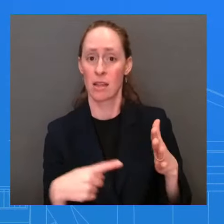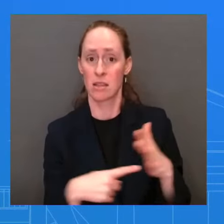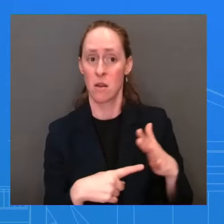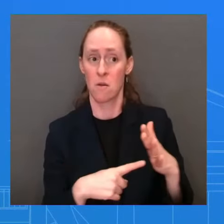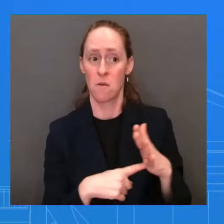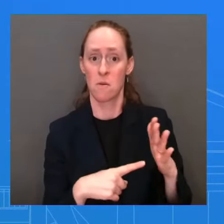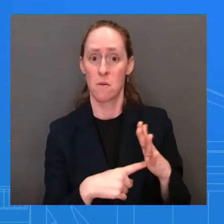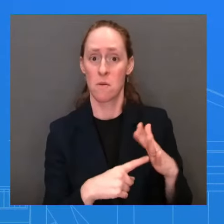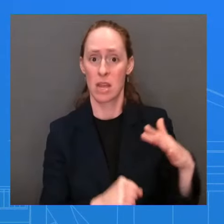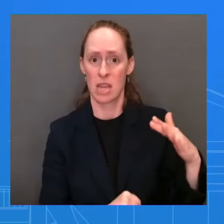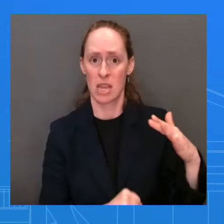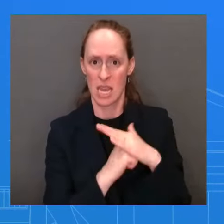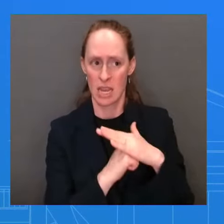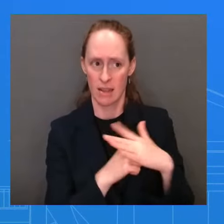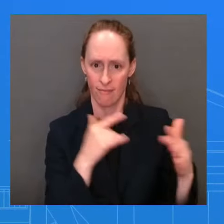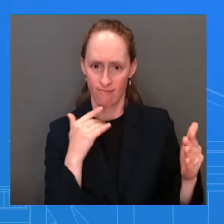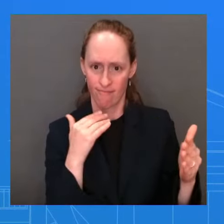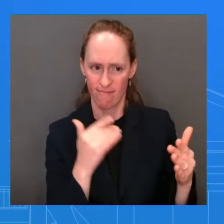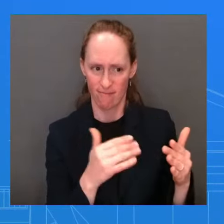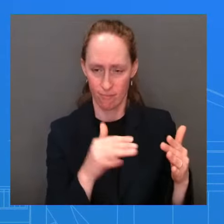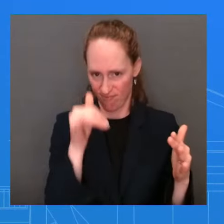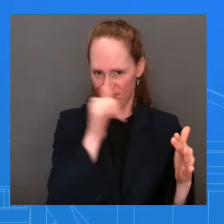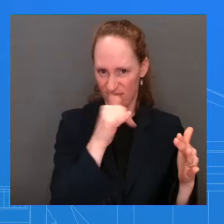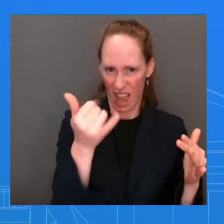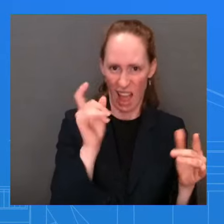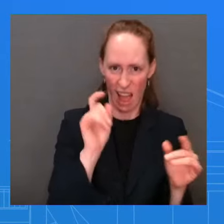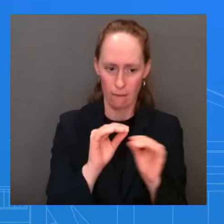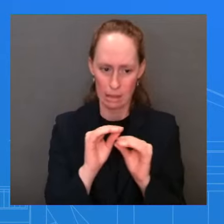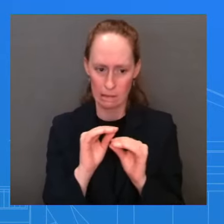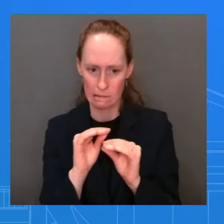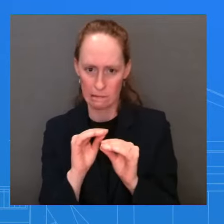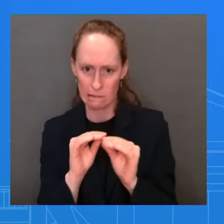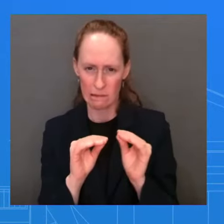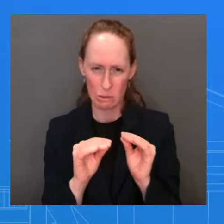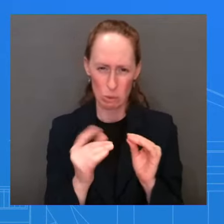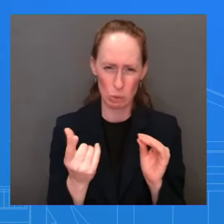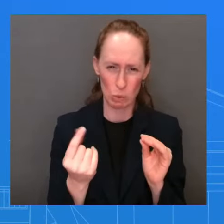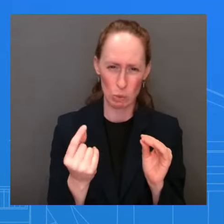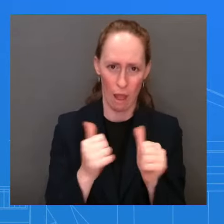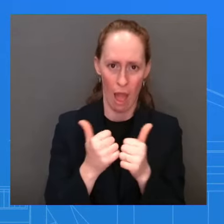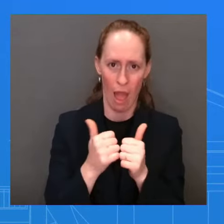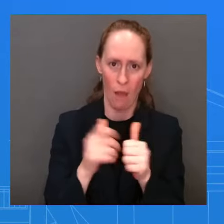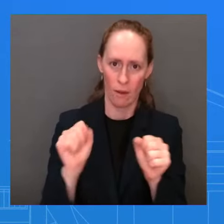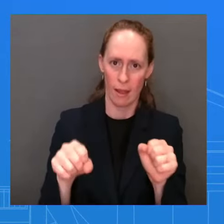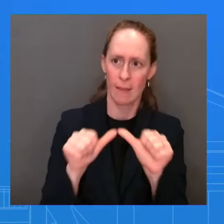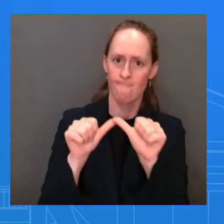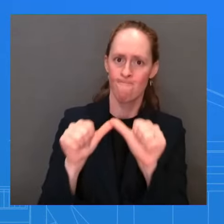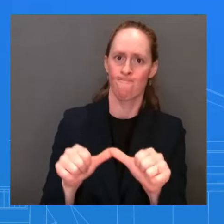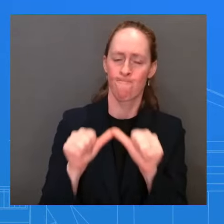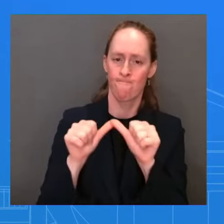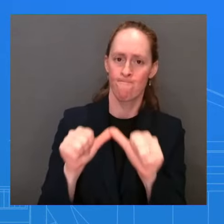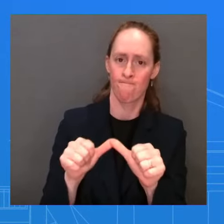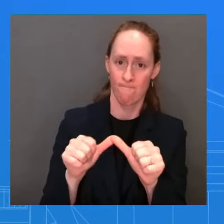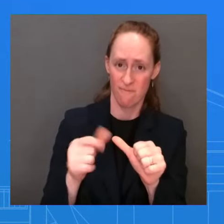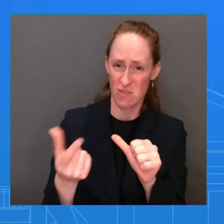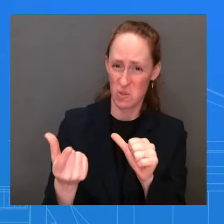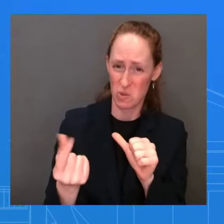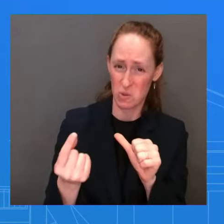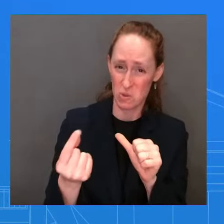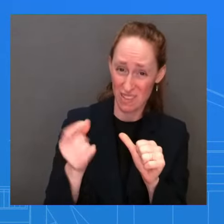that Secretary Yellen has spoken to. That is something that, clearly, the Treasury Department is overseeing and keeping a close eye on.